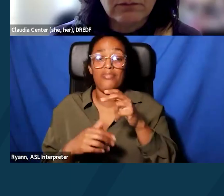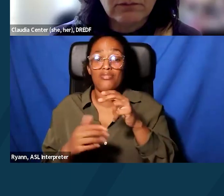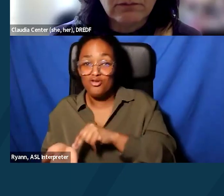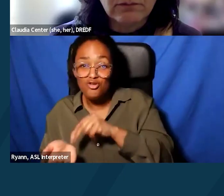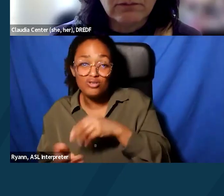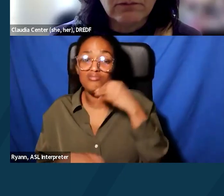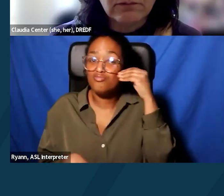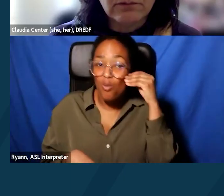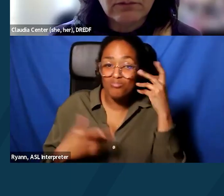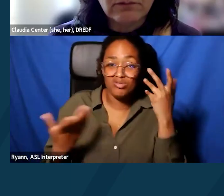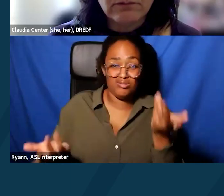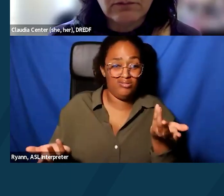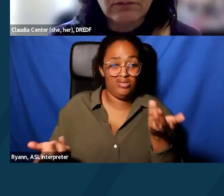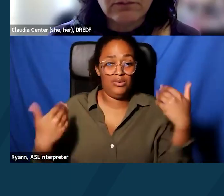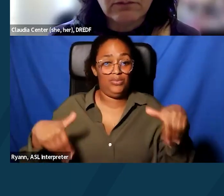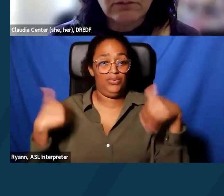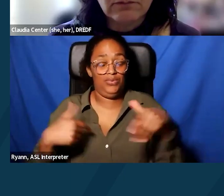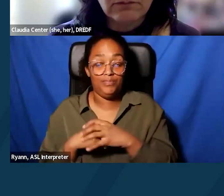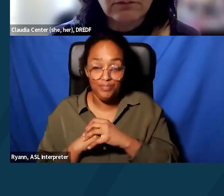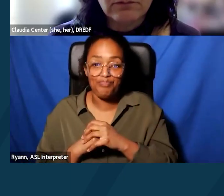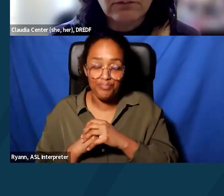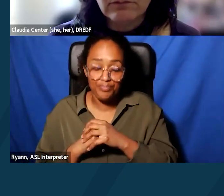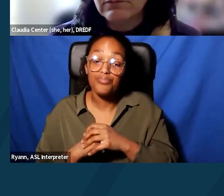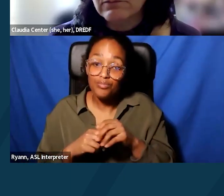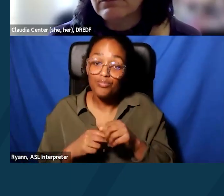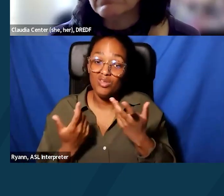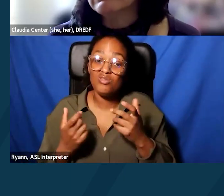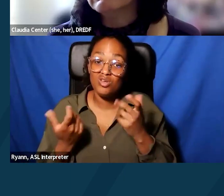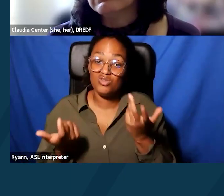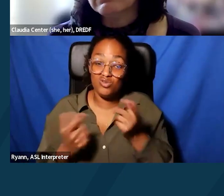you can get HUD money and other public money to literally develop property,